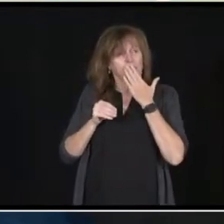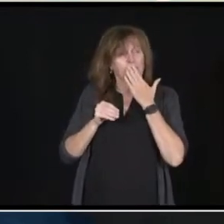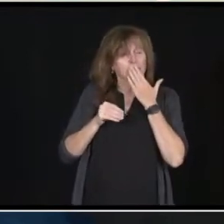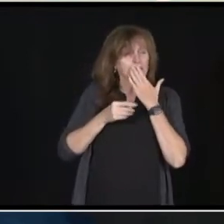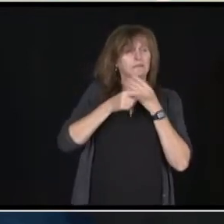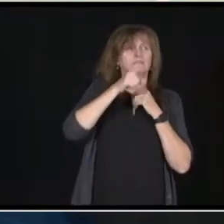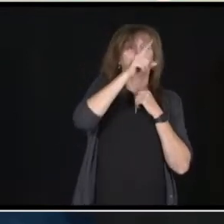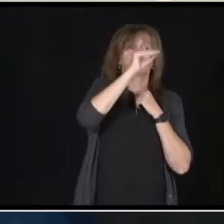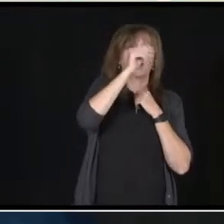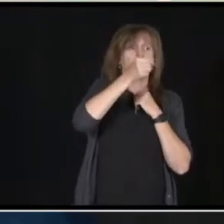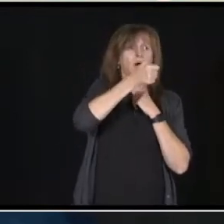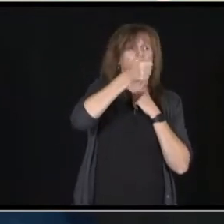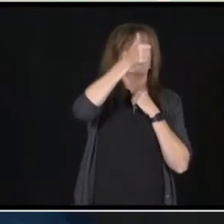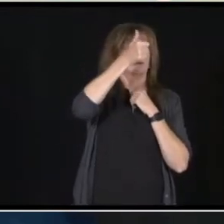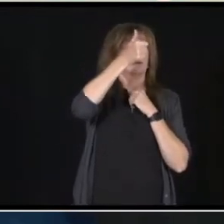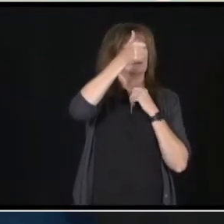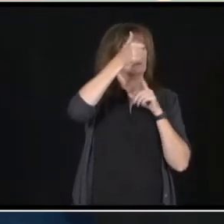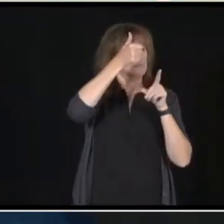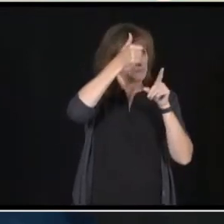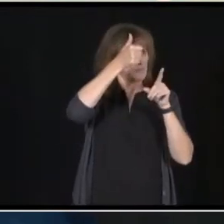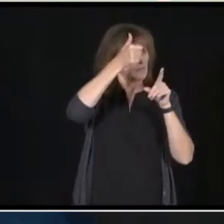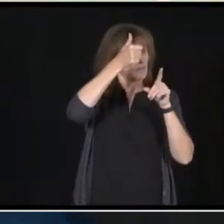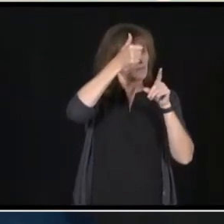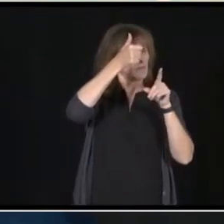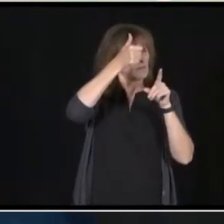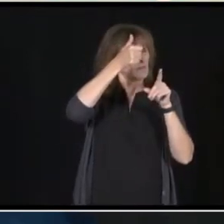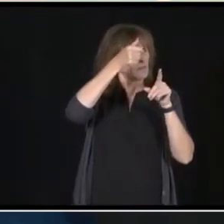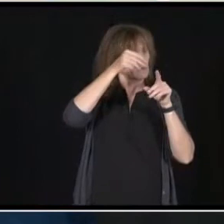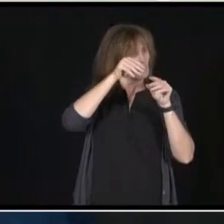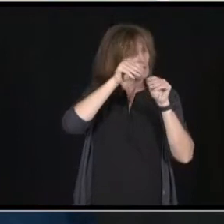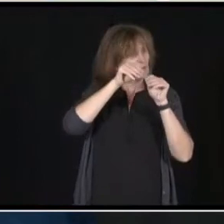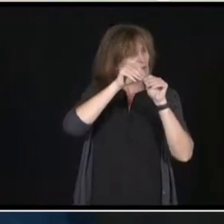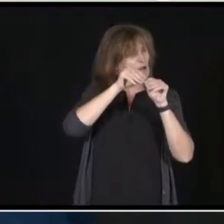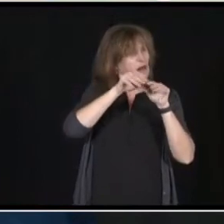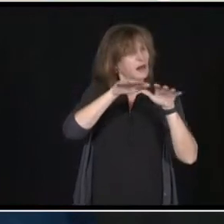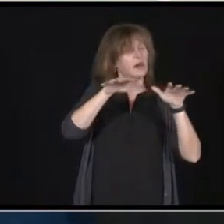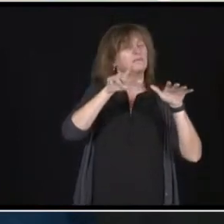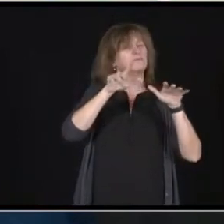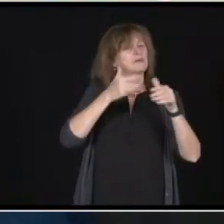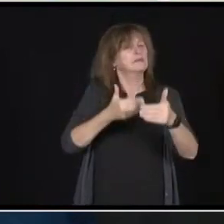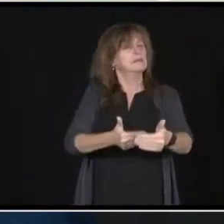just a few moments ago noticed that the capital cashback mention of the capital came out early.